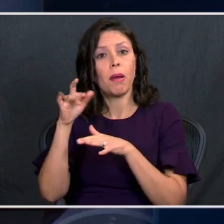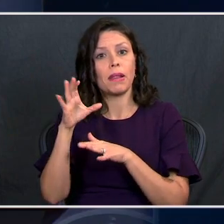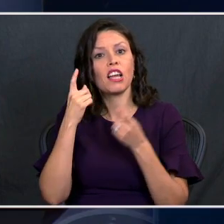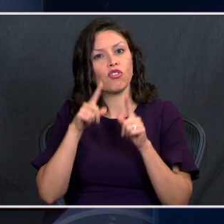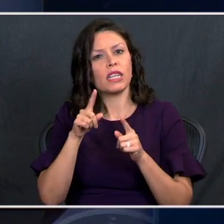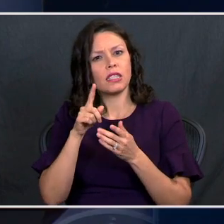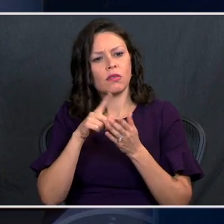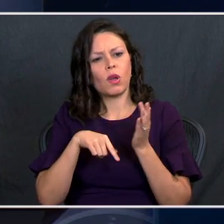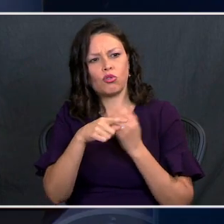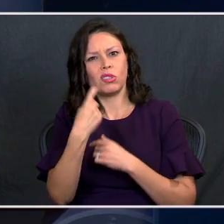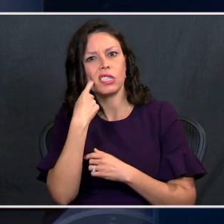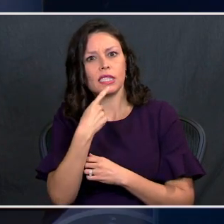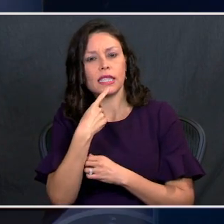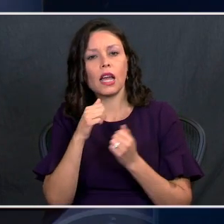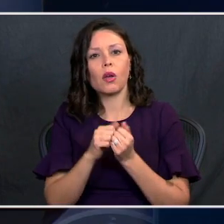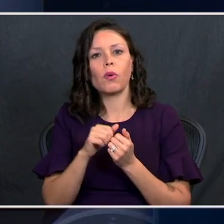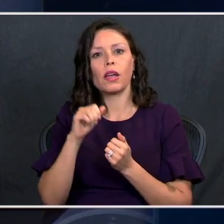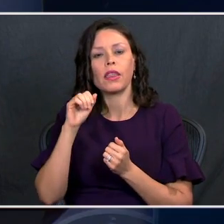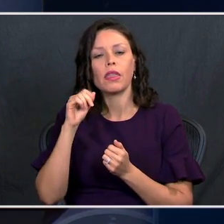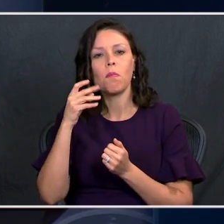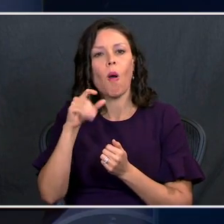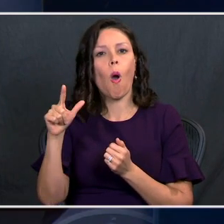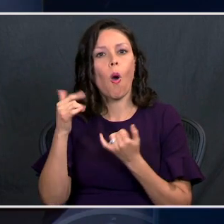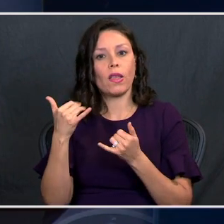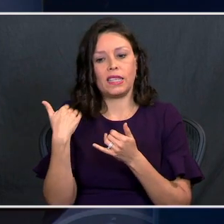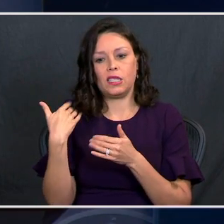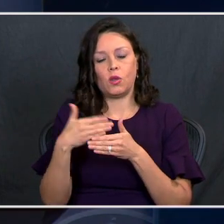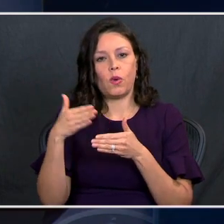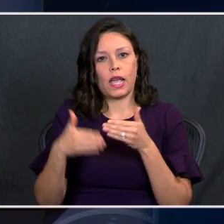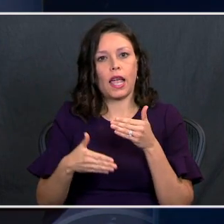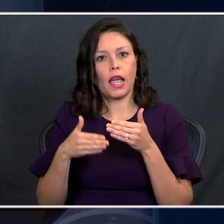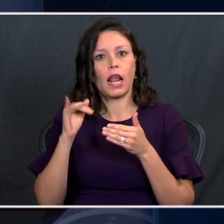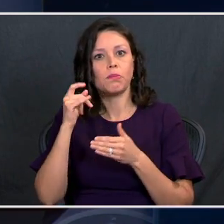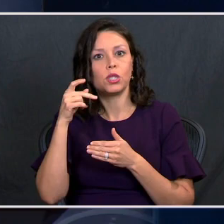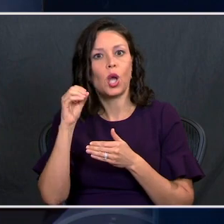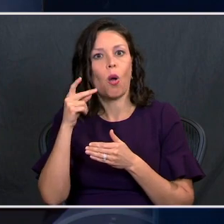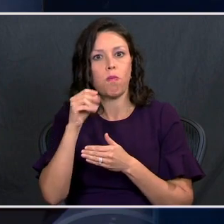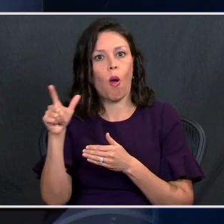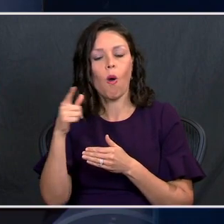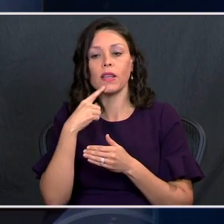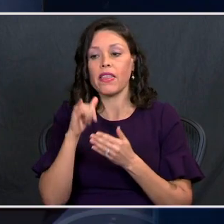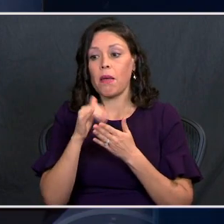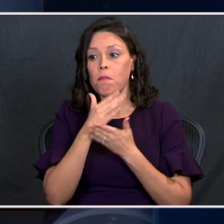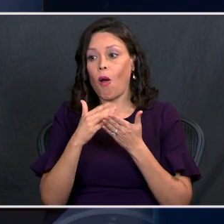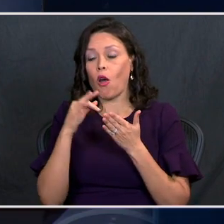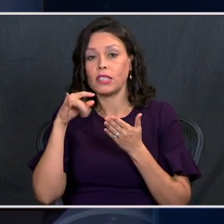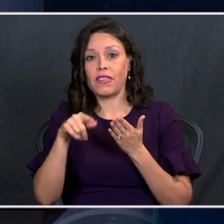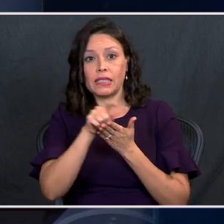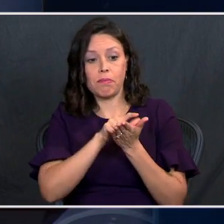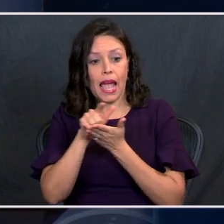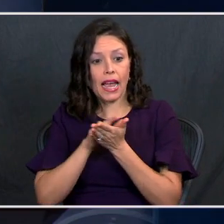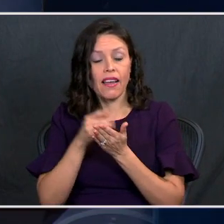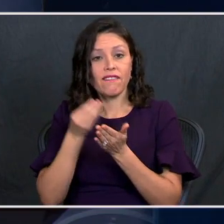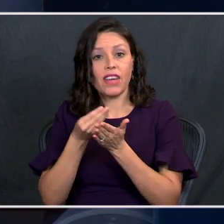according to the Ipsos poll this weekend, that the components of this package -- the funding for vaccine distribution,